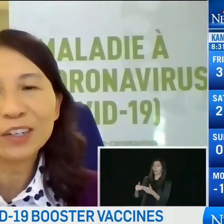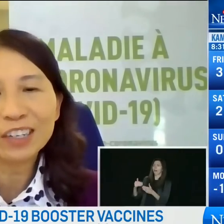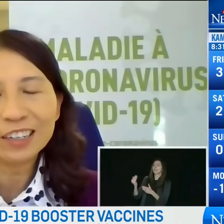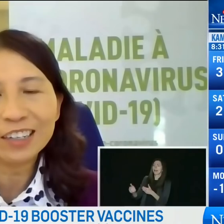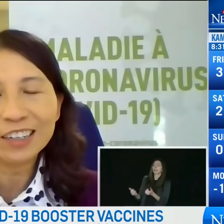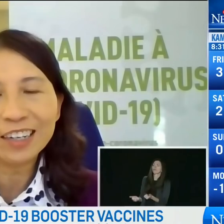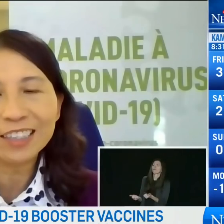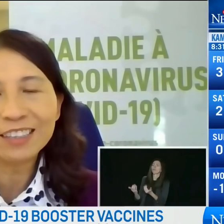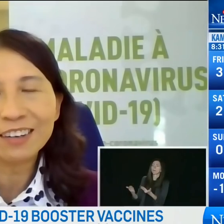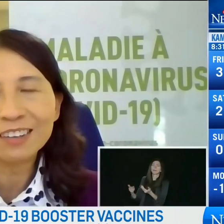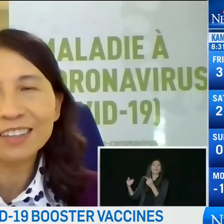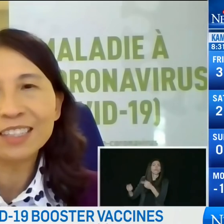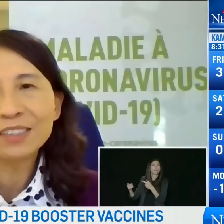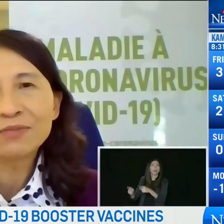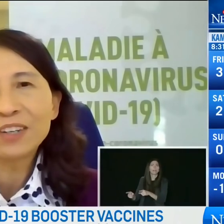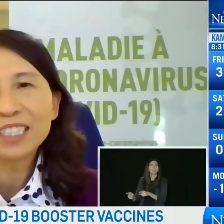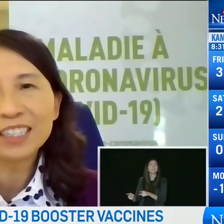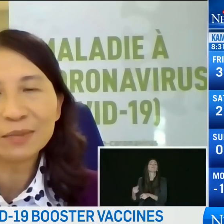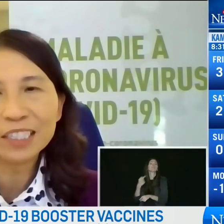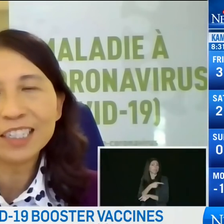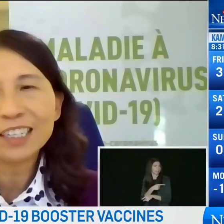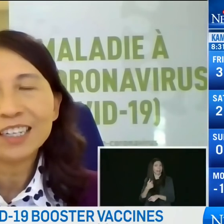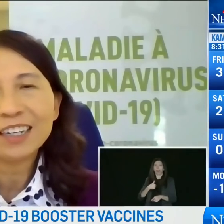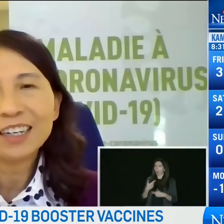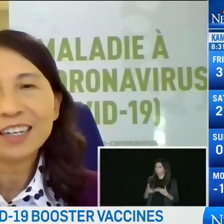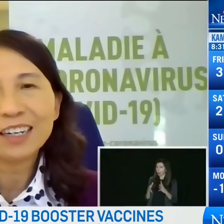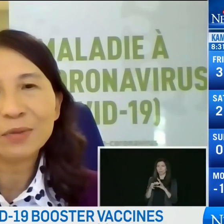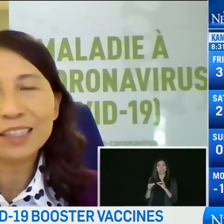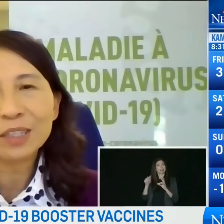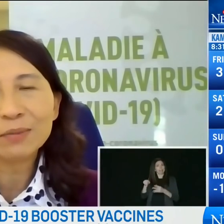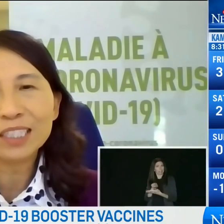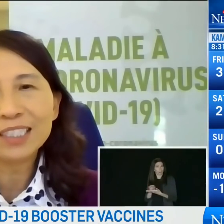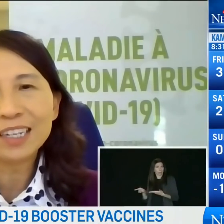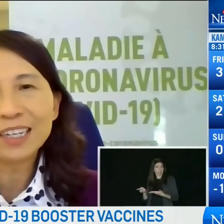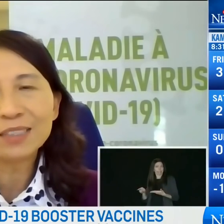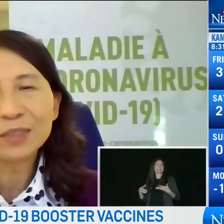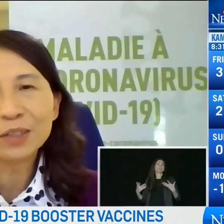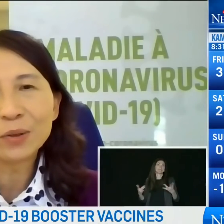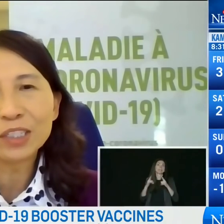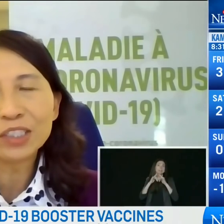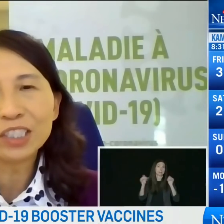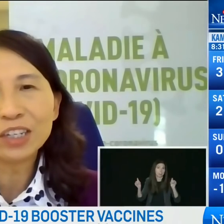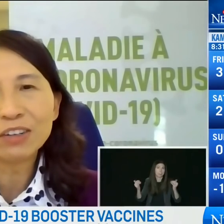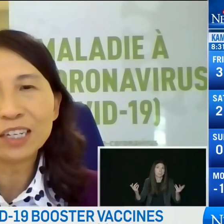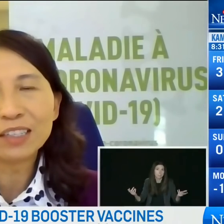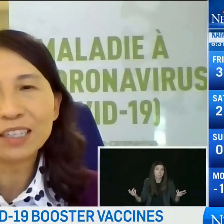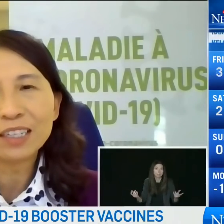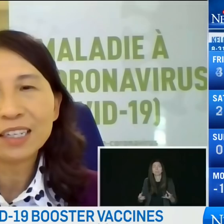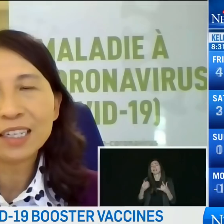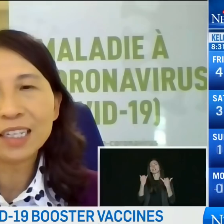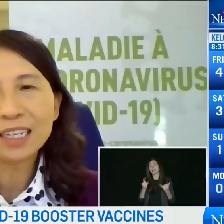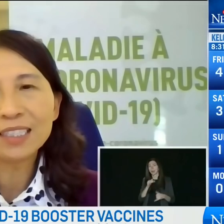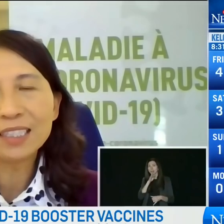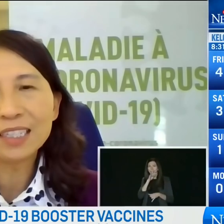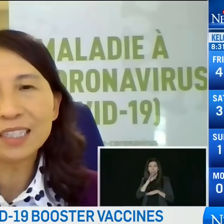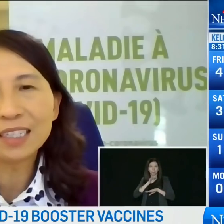OUT WITH ITS NEXT RECOMMENDATIONS, I SAID, WELL,